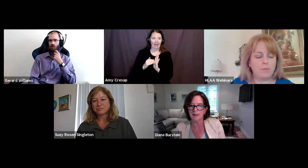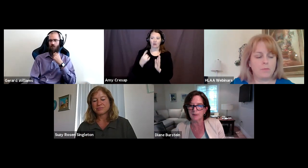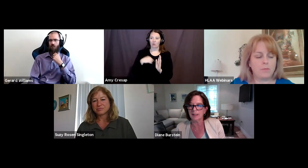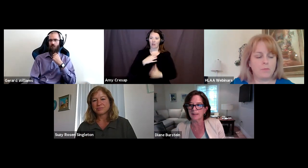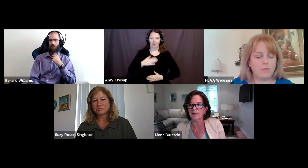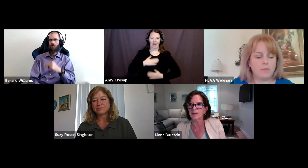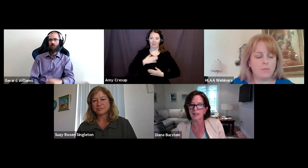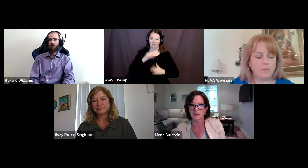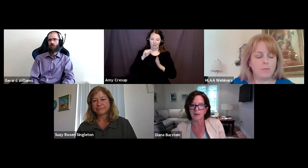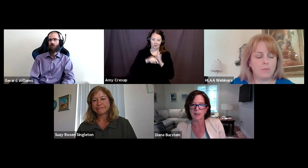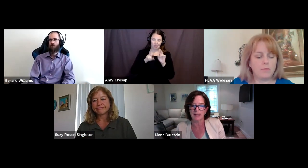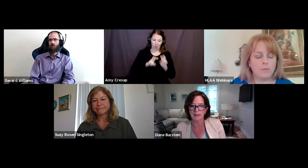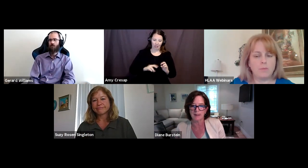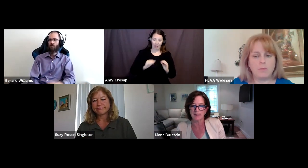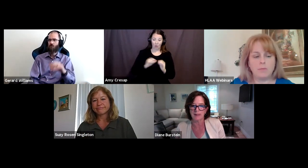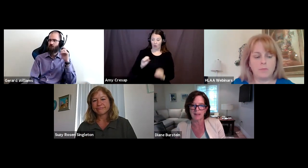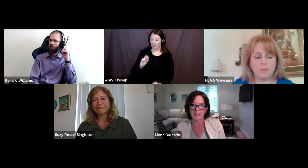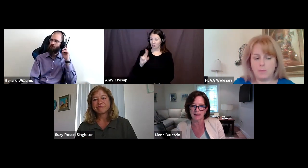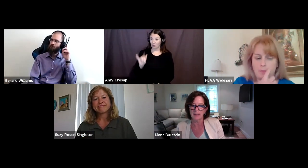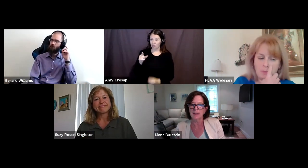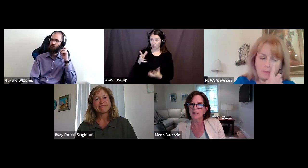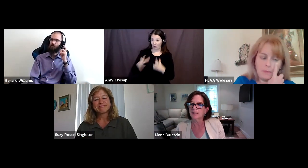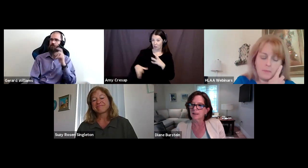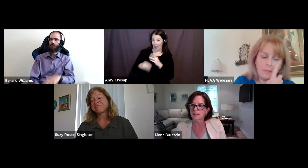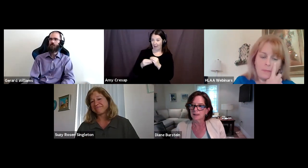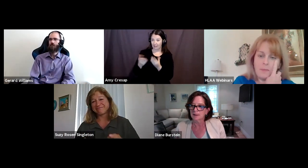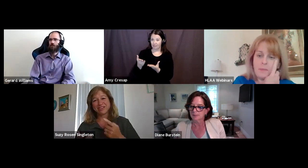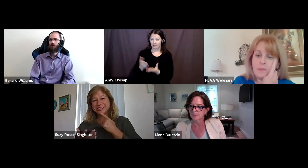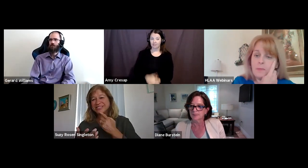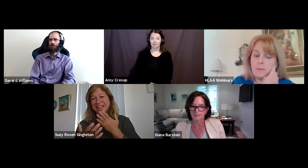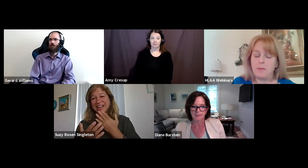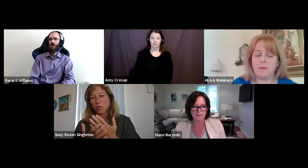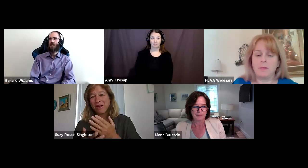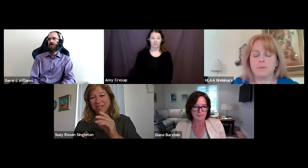a look at. Suzy, do you wanted to add something to that?